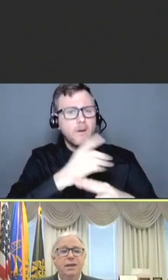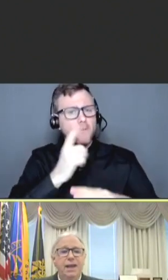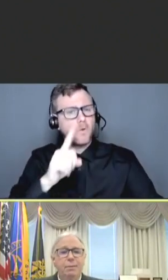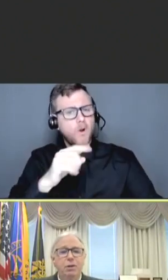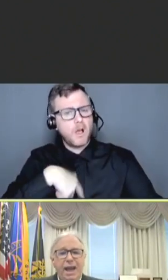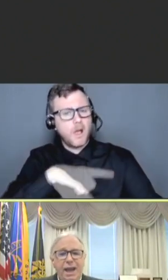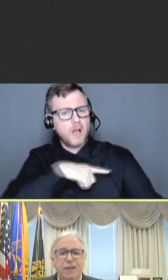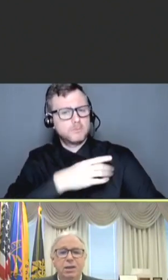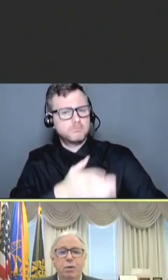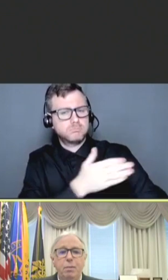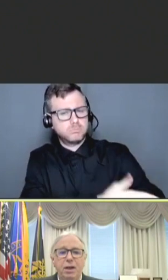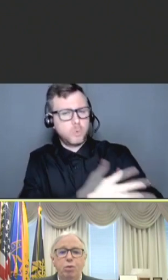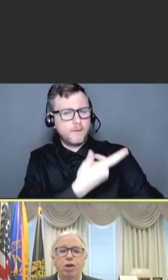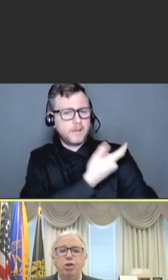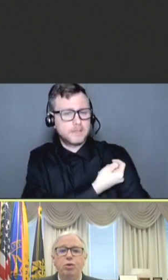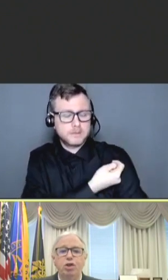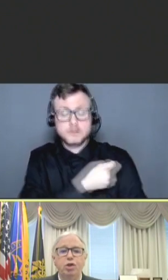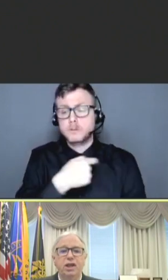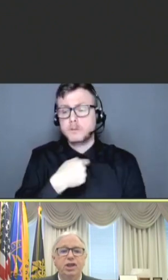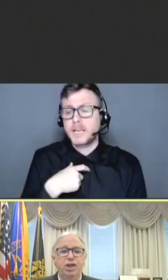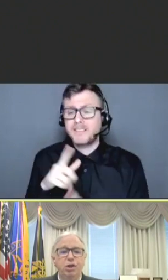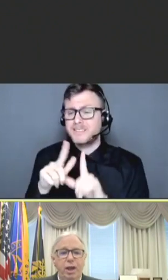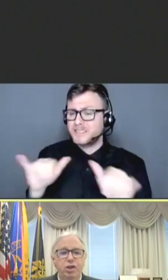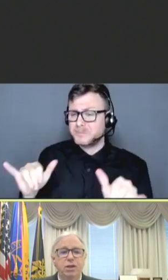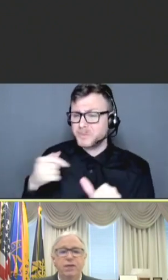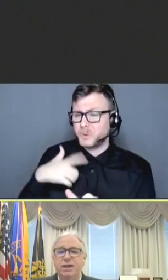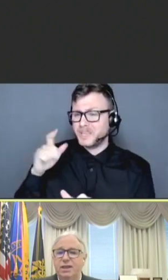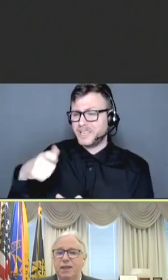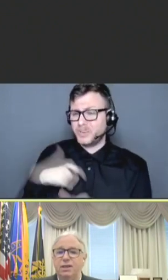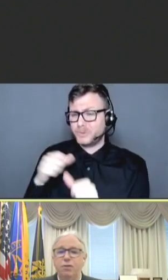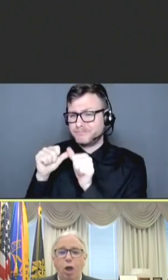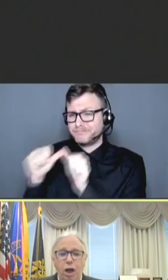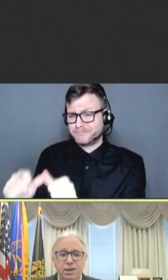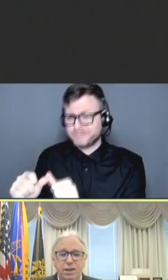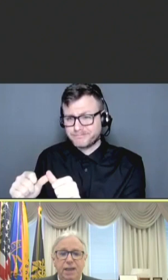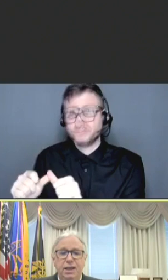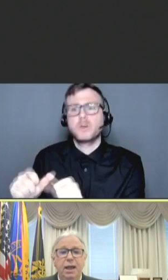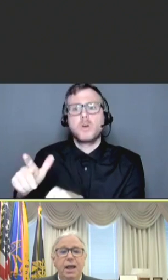Simultaneously, we must work to assure the continuation of the extensive, long-standing,